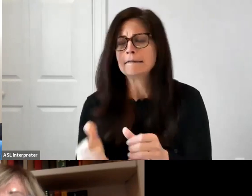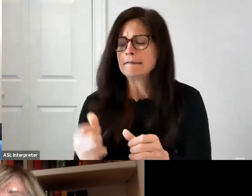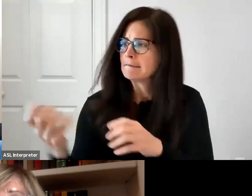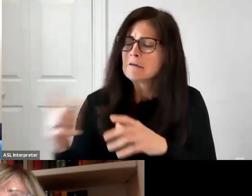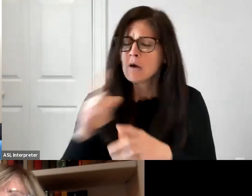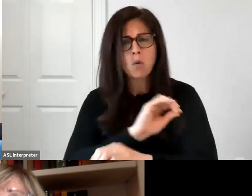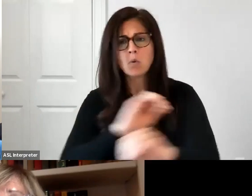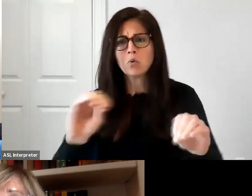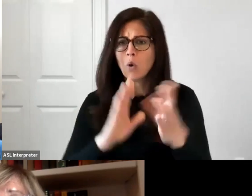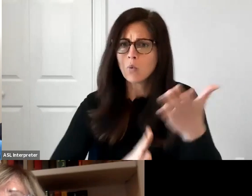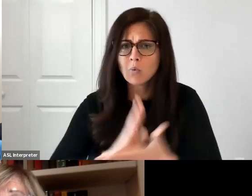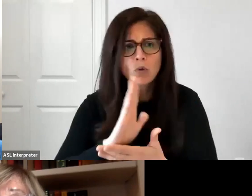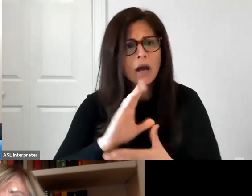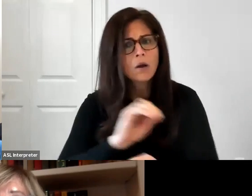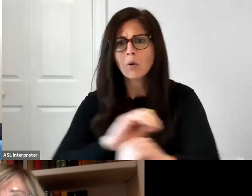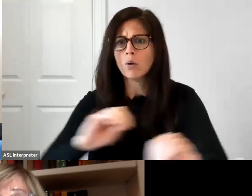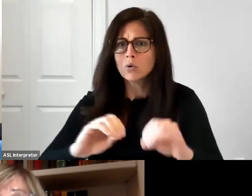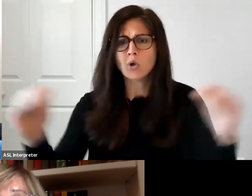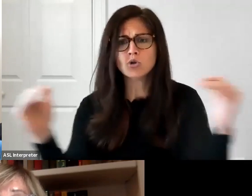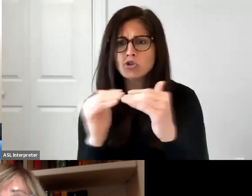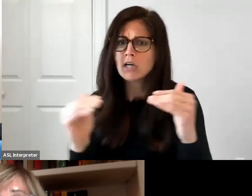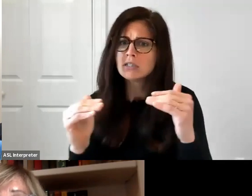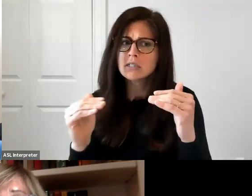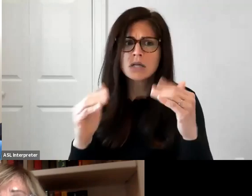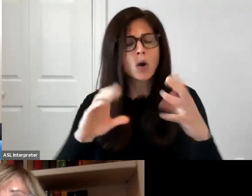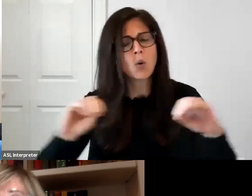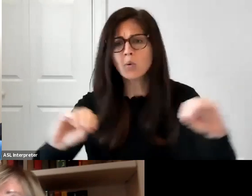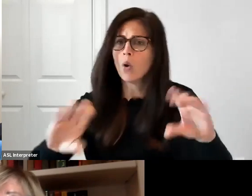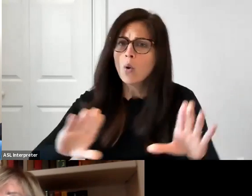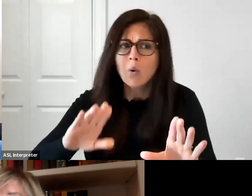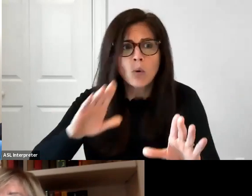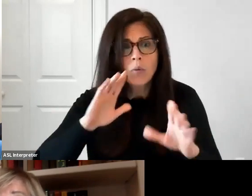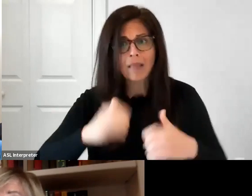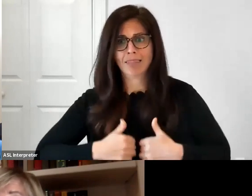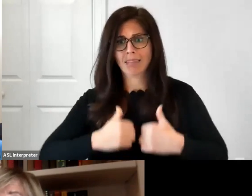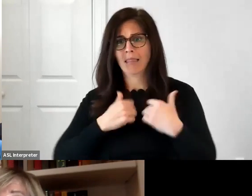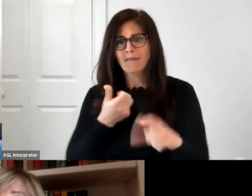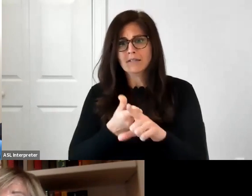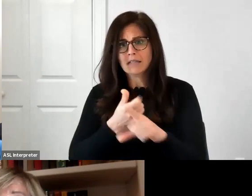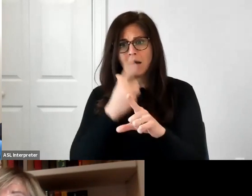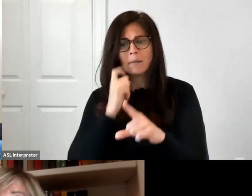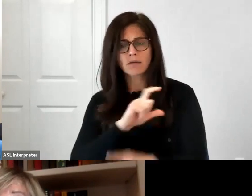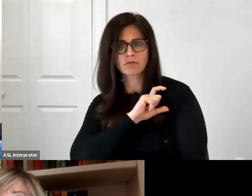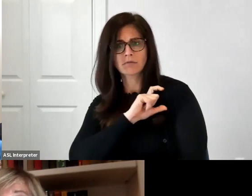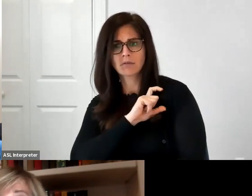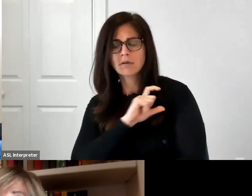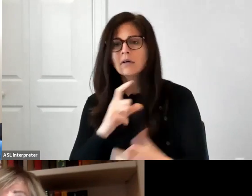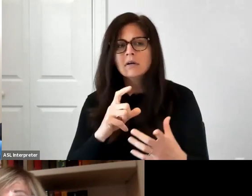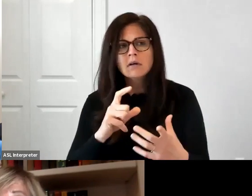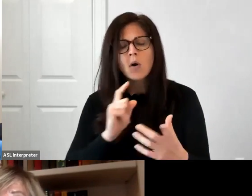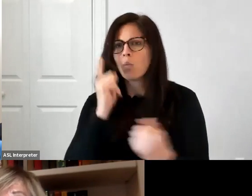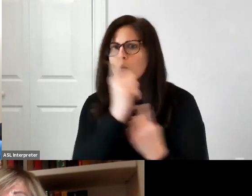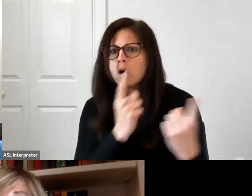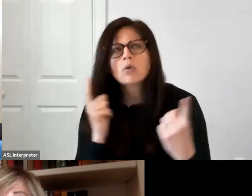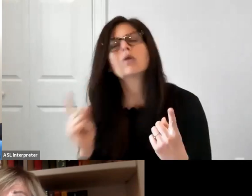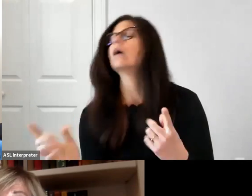and denied life itself at the hands of an official in uniform. We're all wondering, how long must we wait?